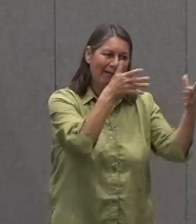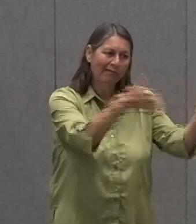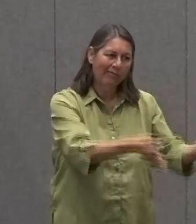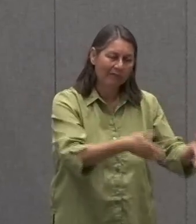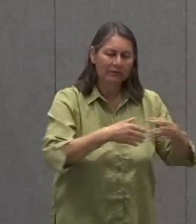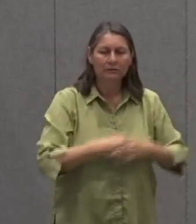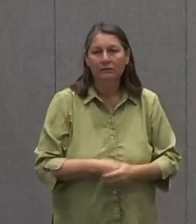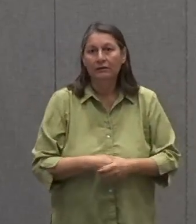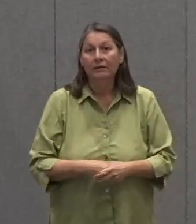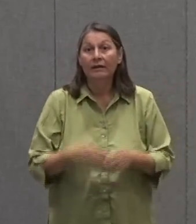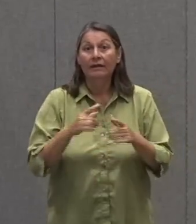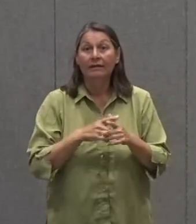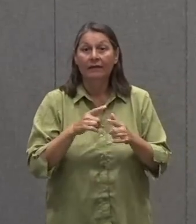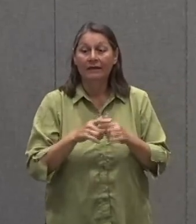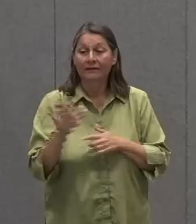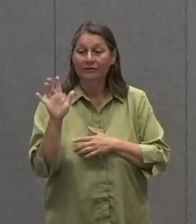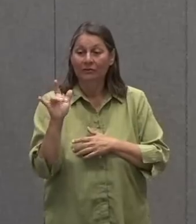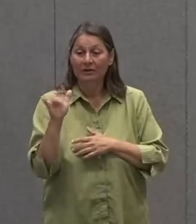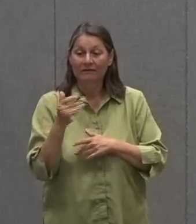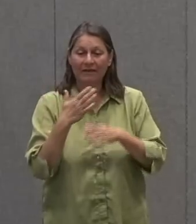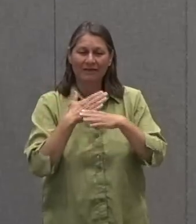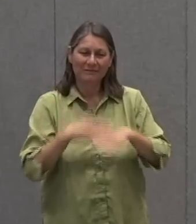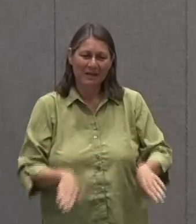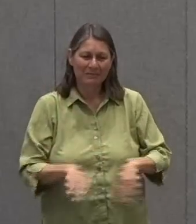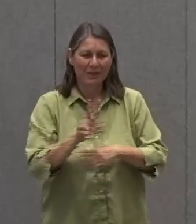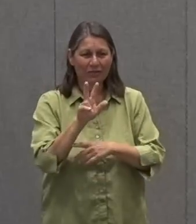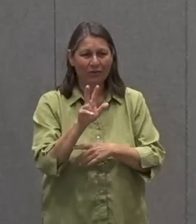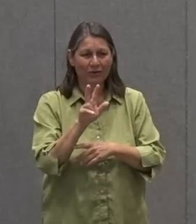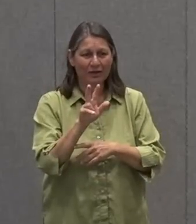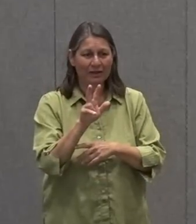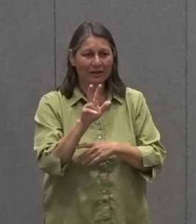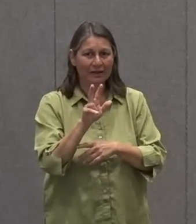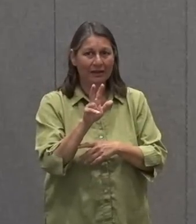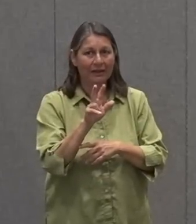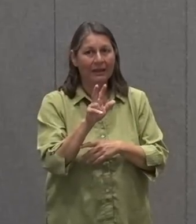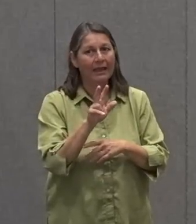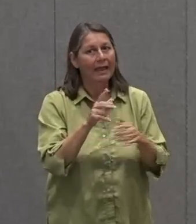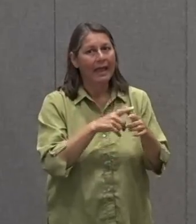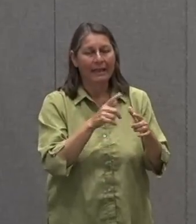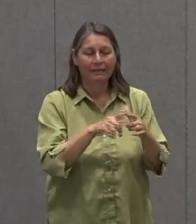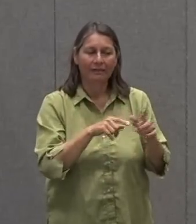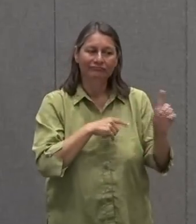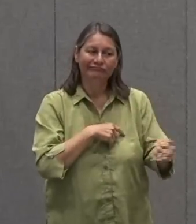Then we had 25 divided by three rows, and then again Joe was off by himself.